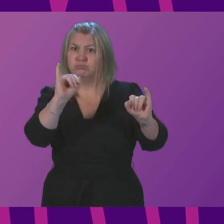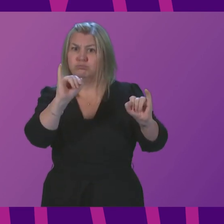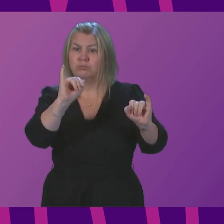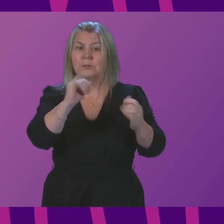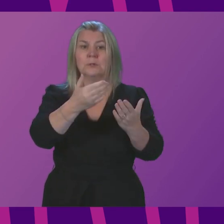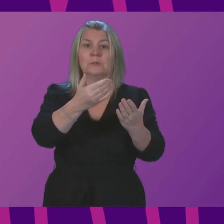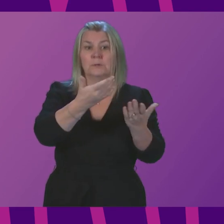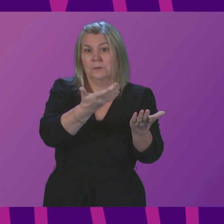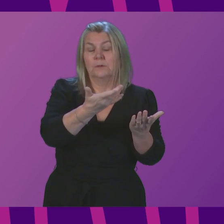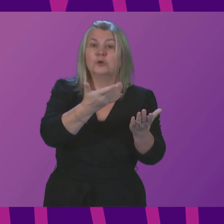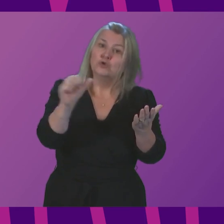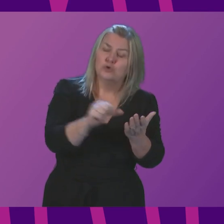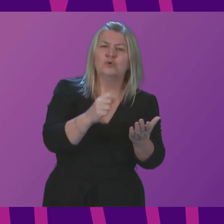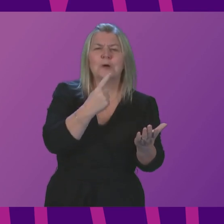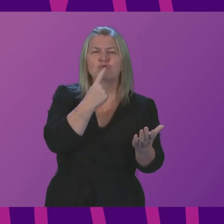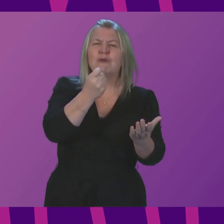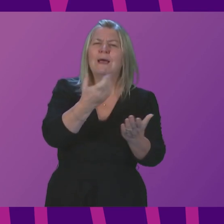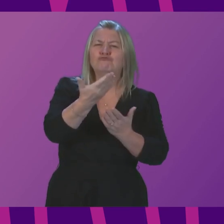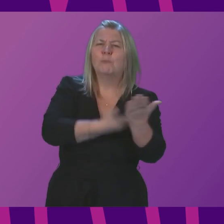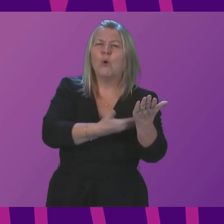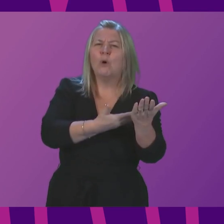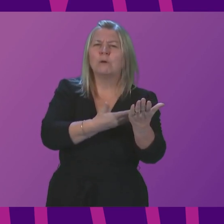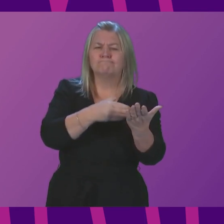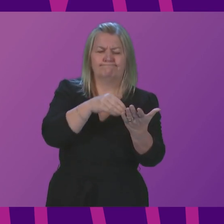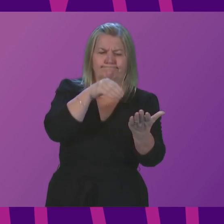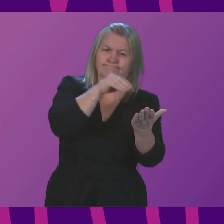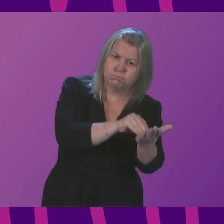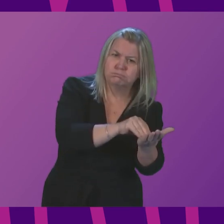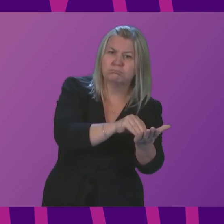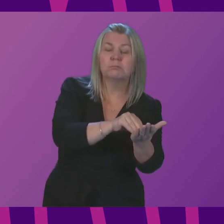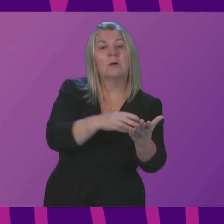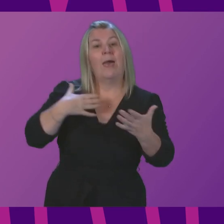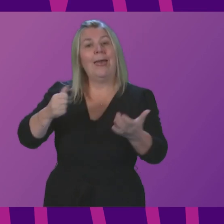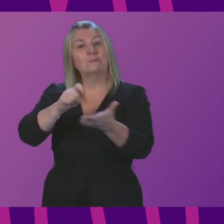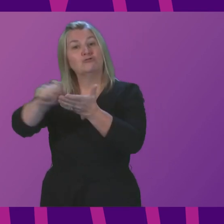filed and the health secretary informed. Did that happen? Was the First Minister aware